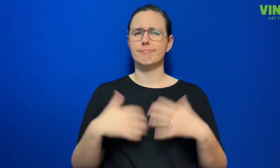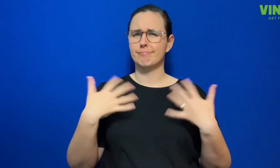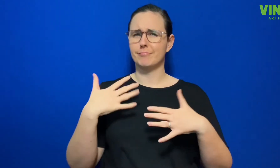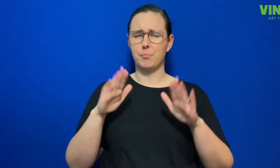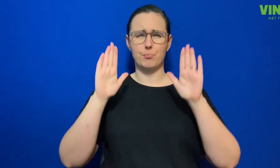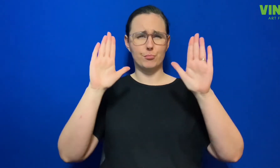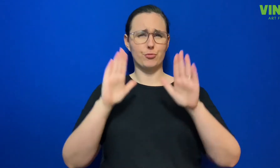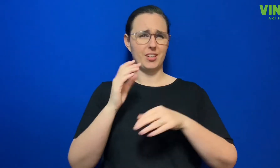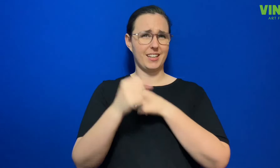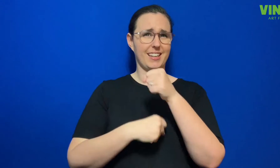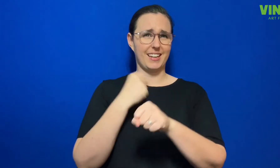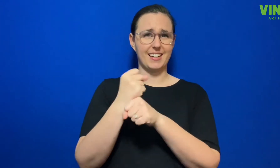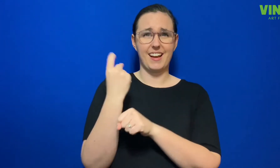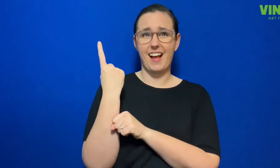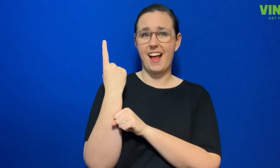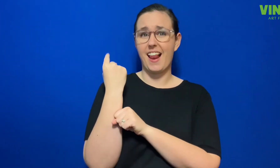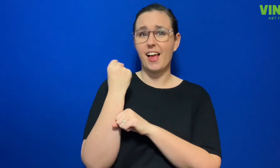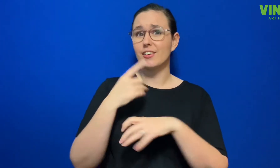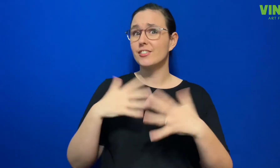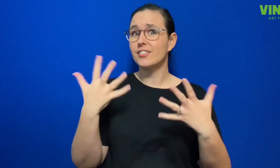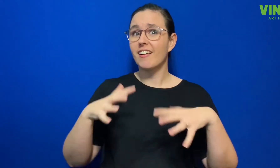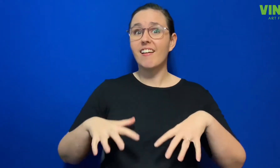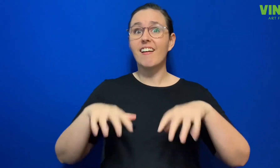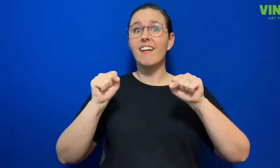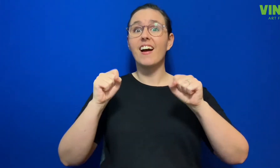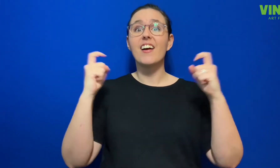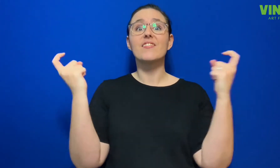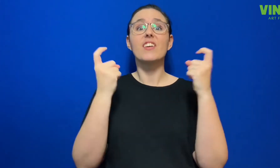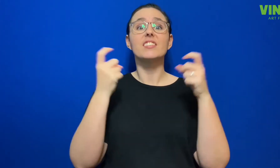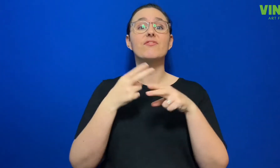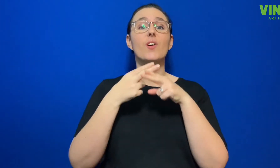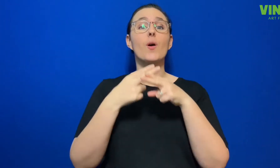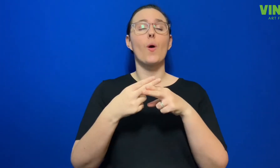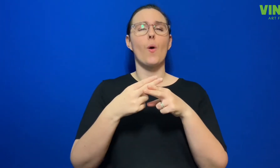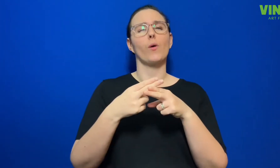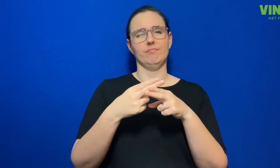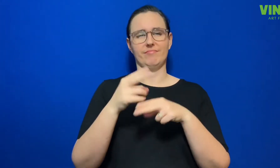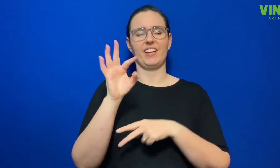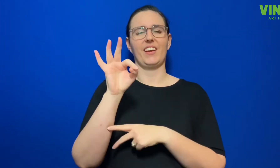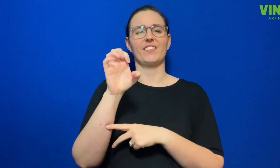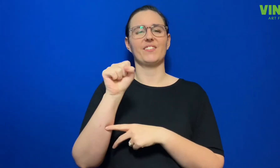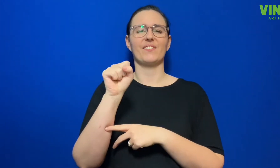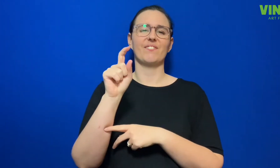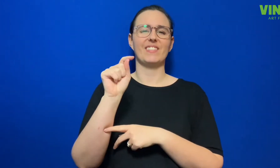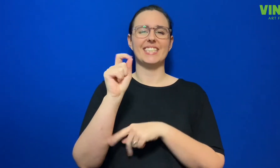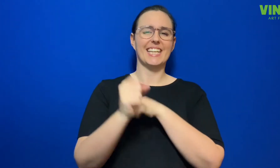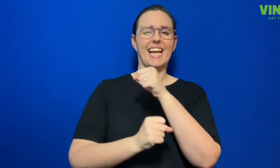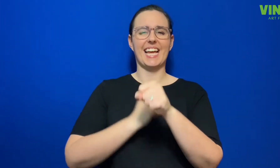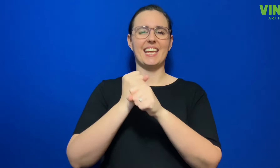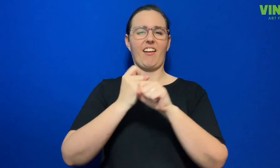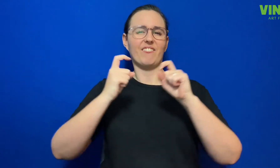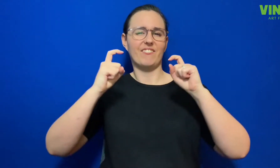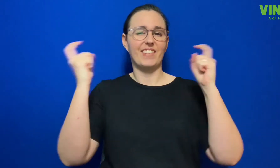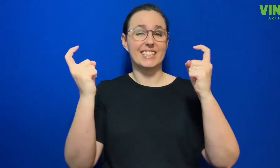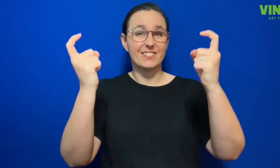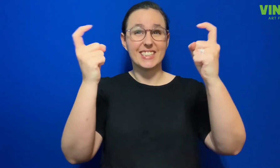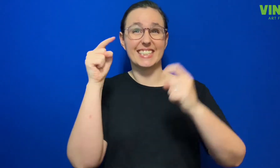After such a brilliant return last year with our Feast Year Festivities,